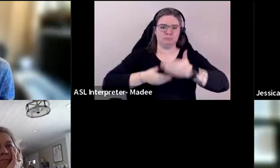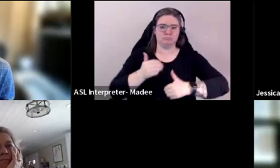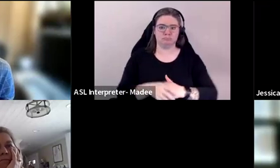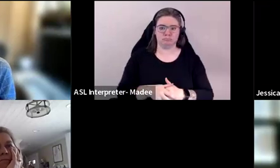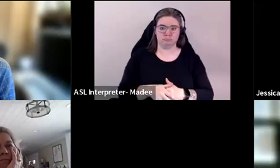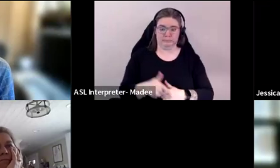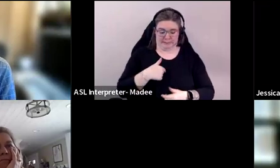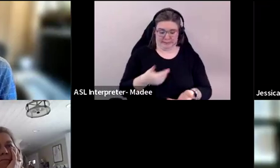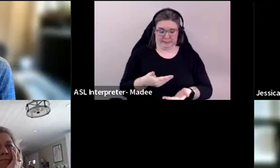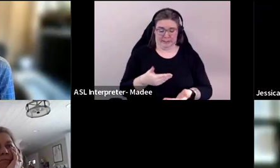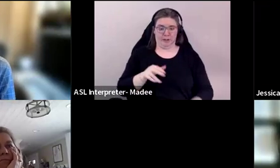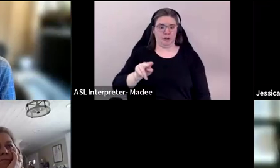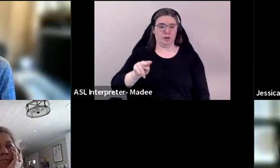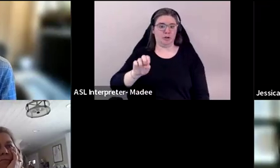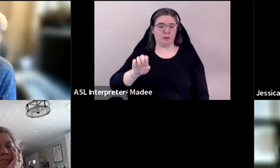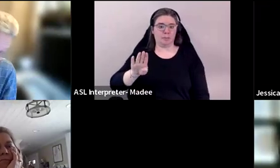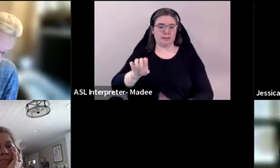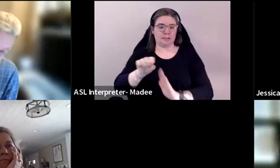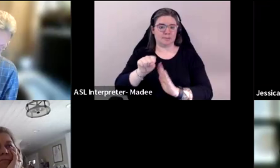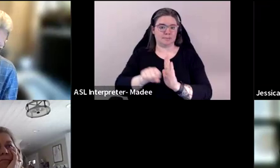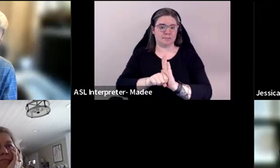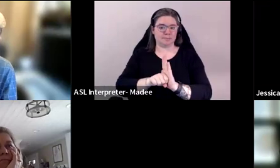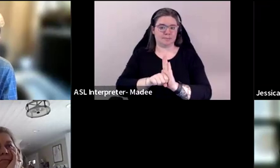Don Dew: an executive director of of their silk there.